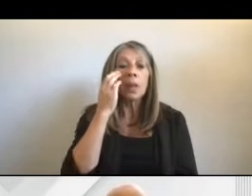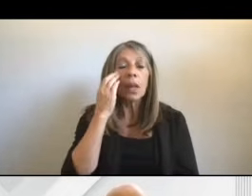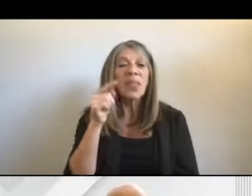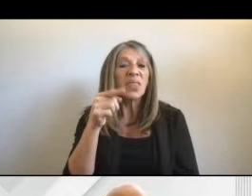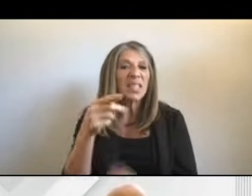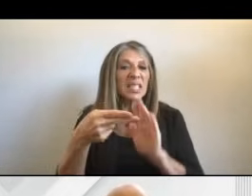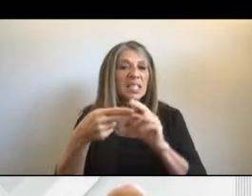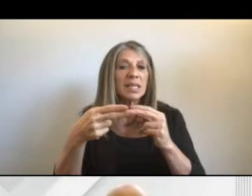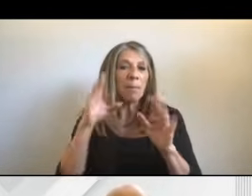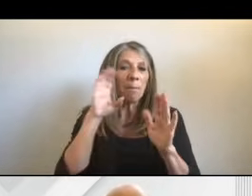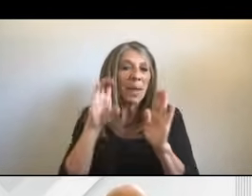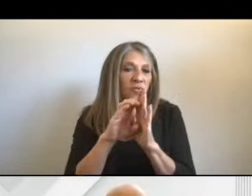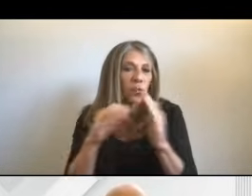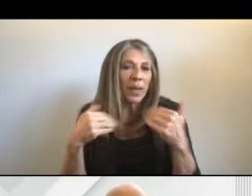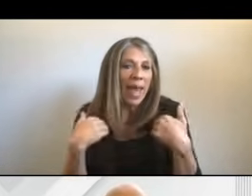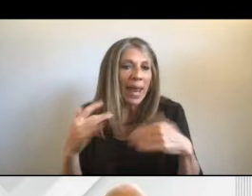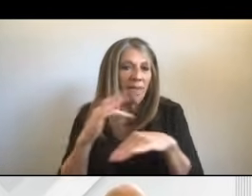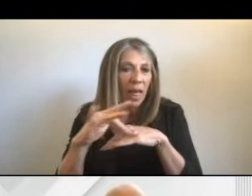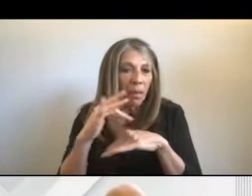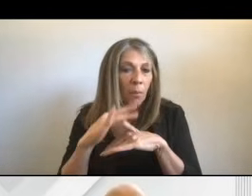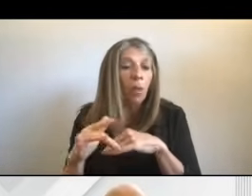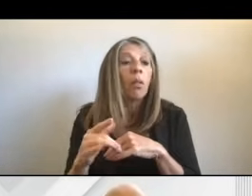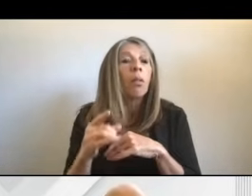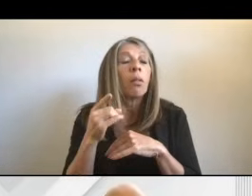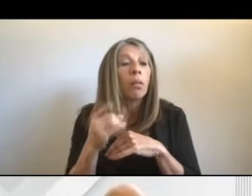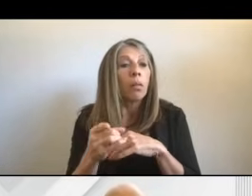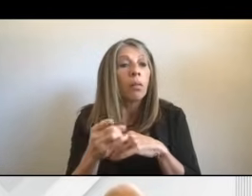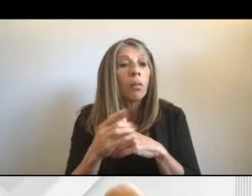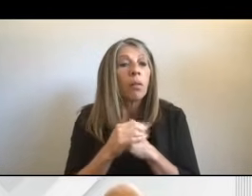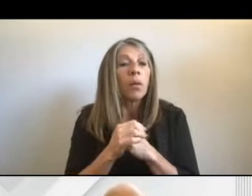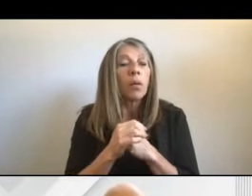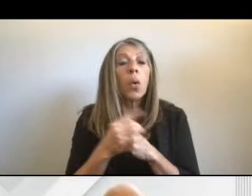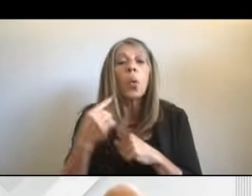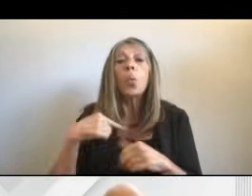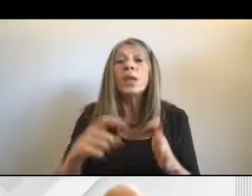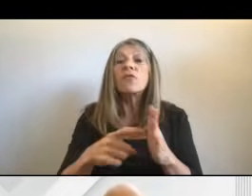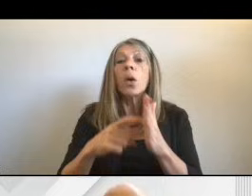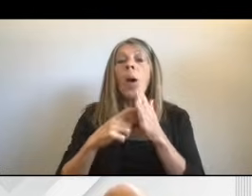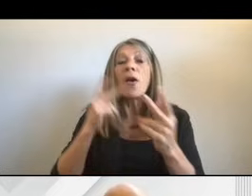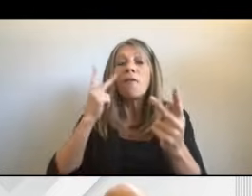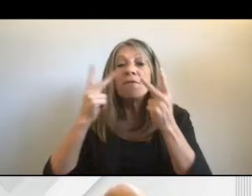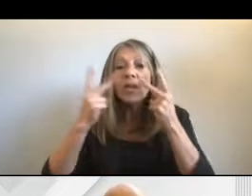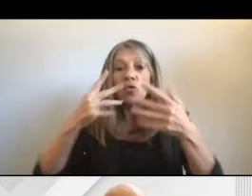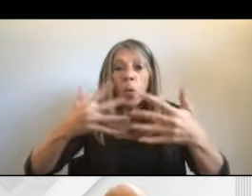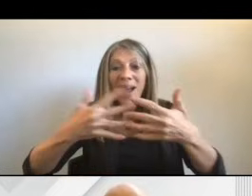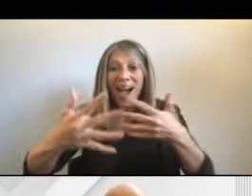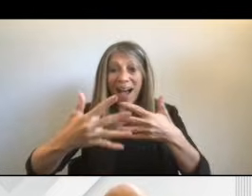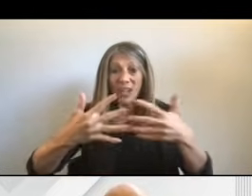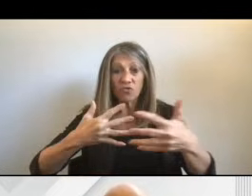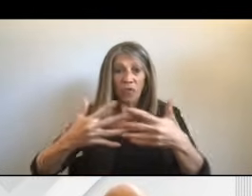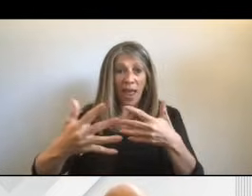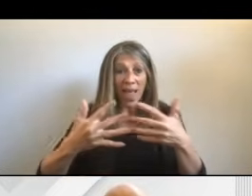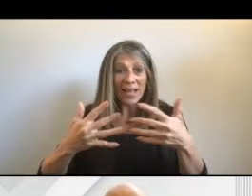picture we had available. We require a visual contrast of the leading edge of each step,